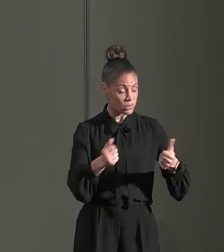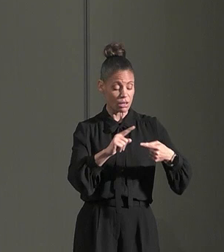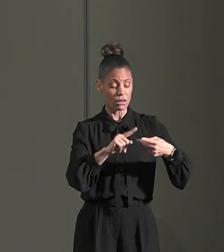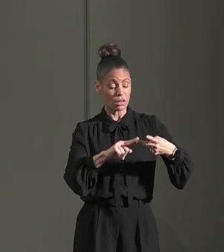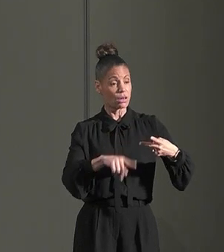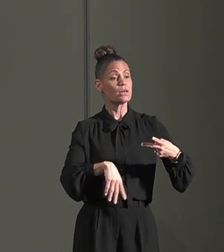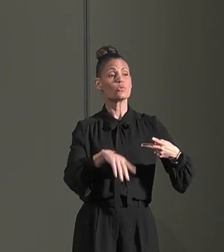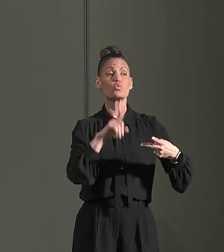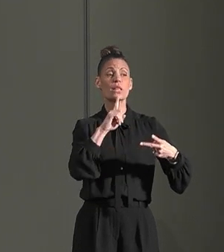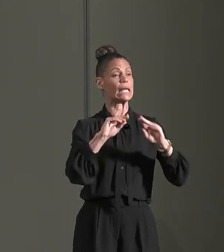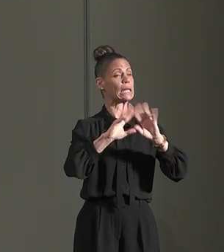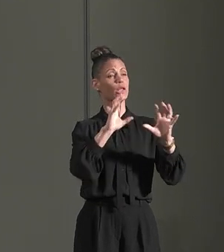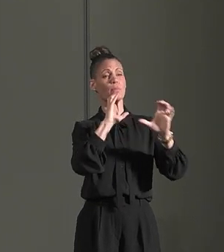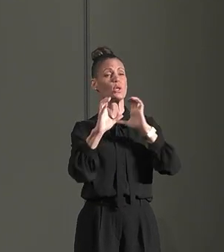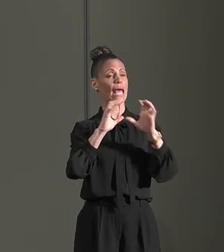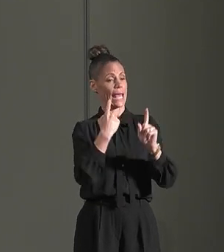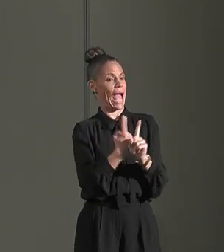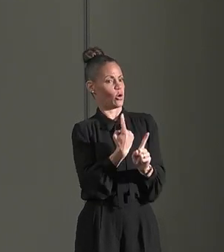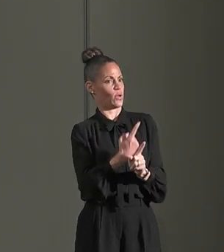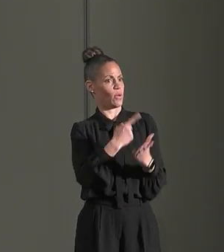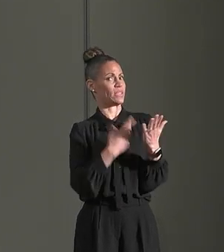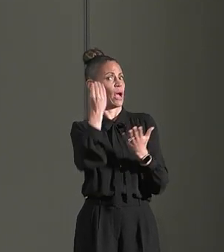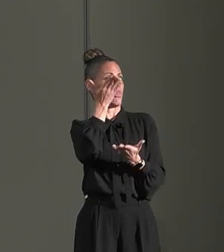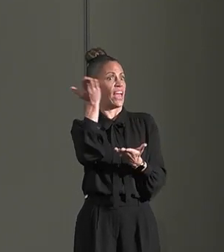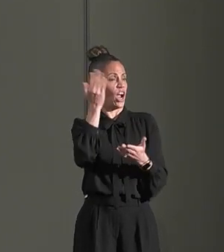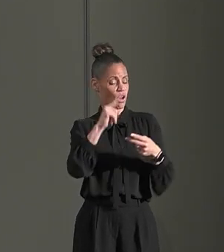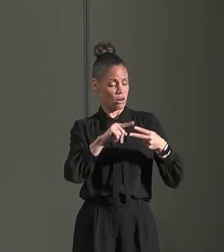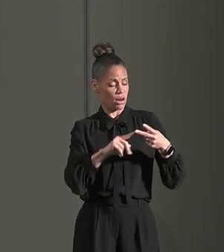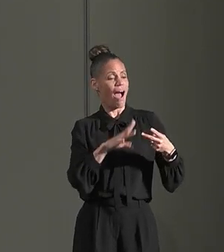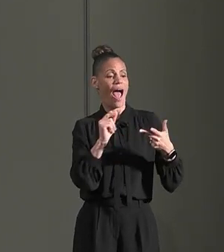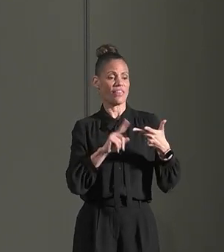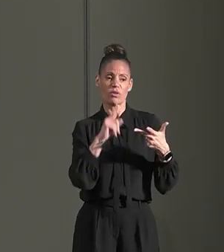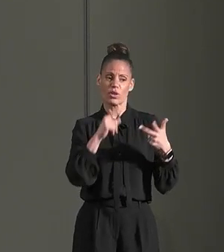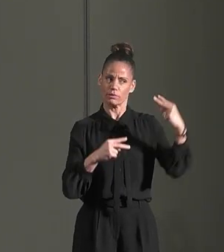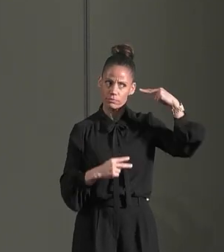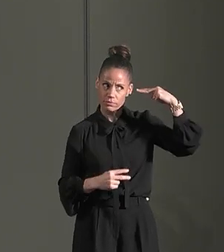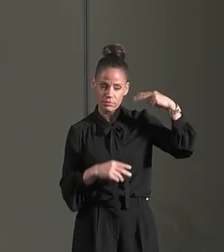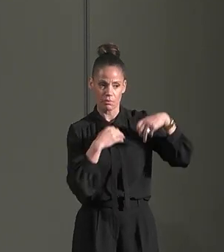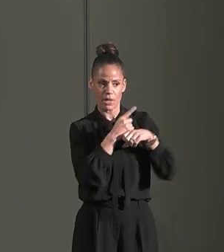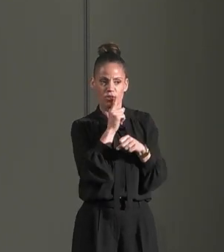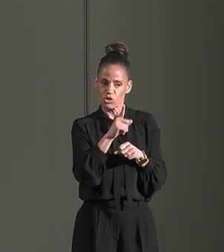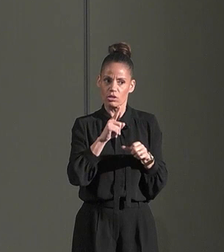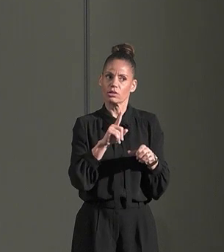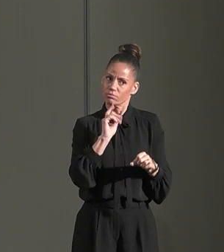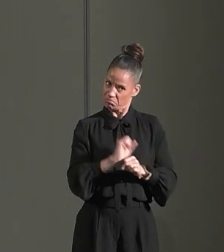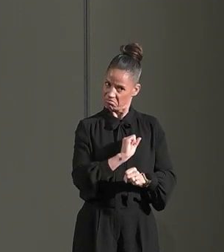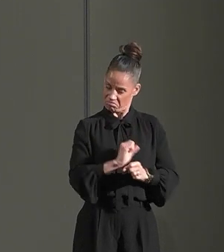is out there? They hold our feet to the fire. They are a trusted ally in accessibility and